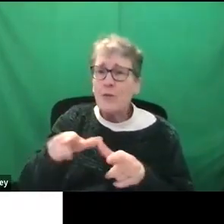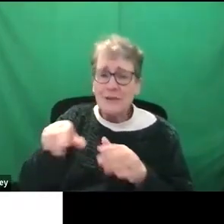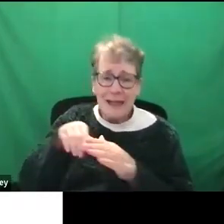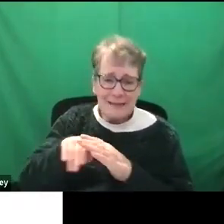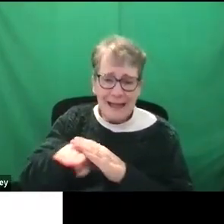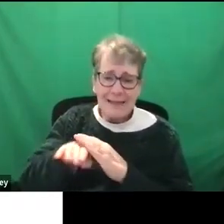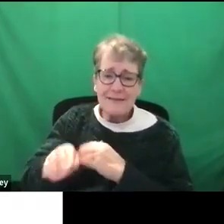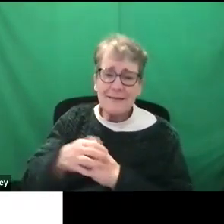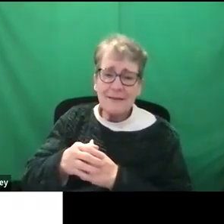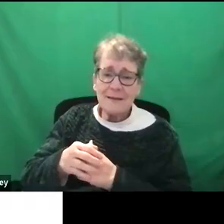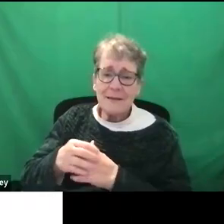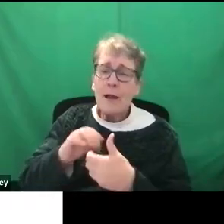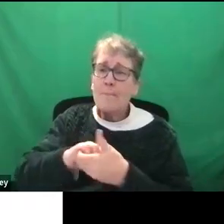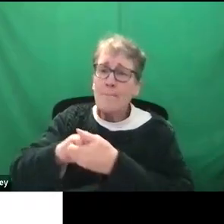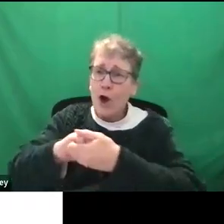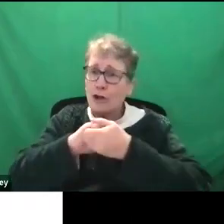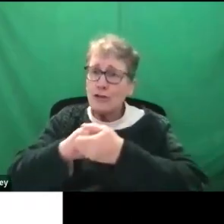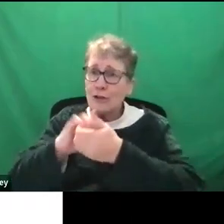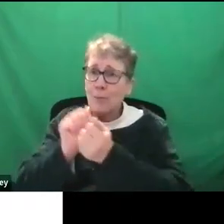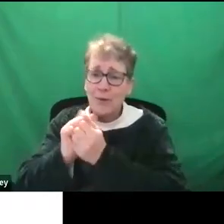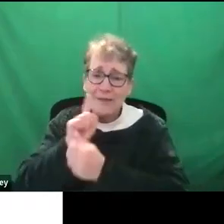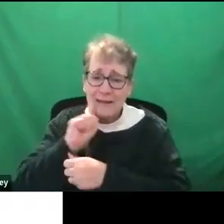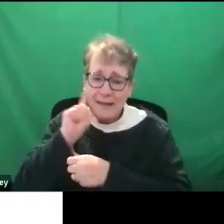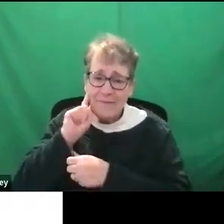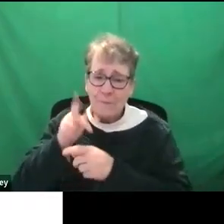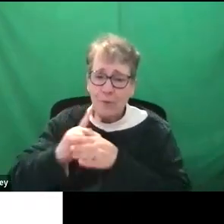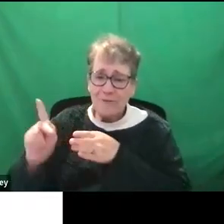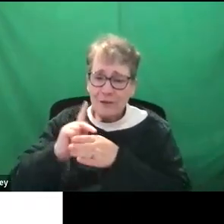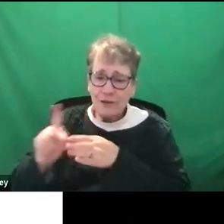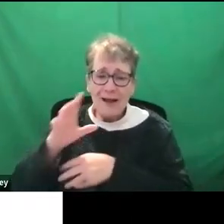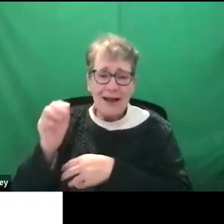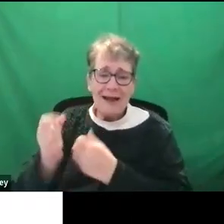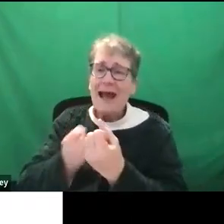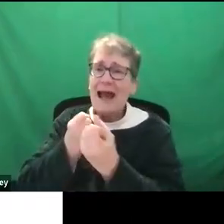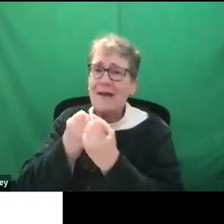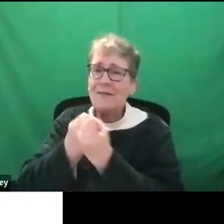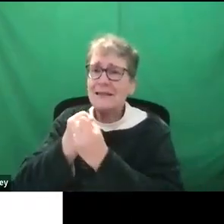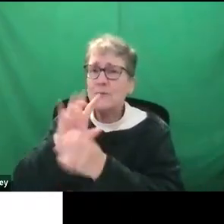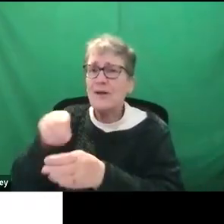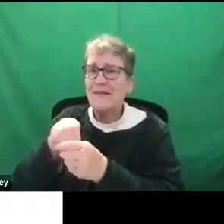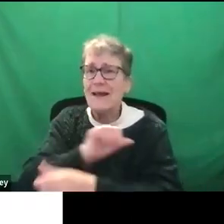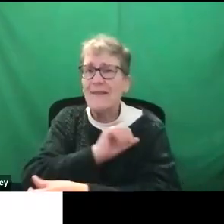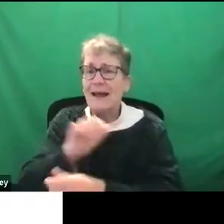that have a focus on language access, partnerships with Deaf professionals,